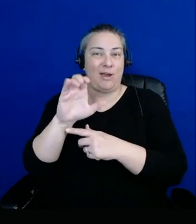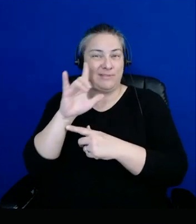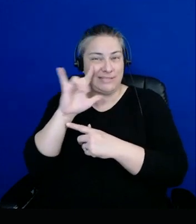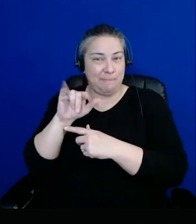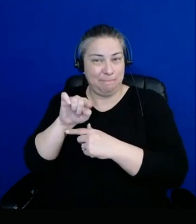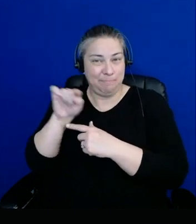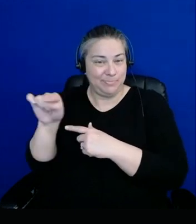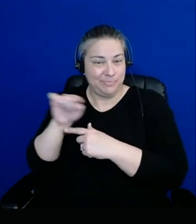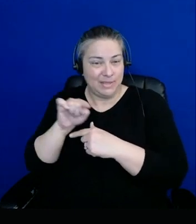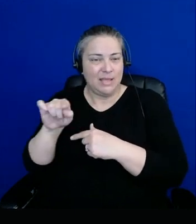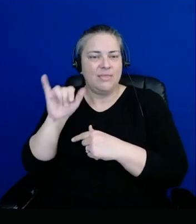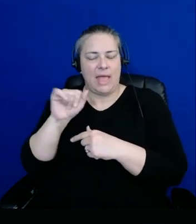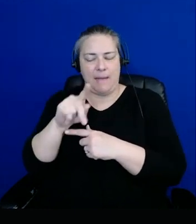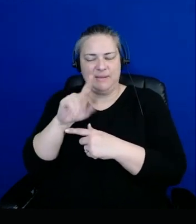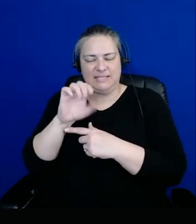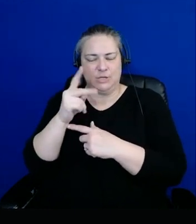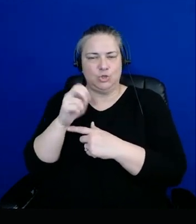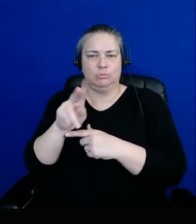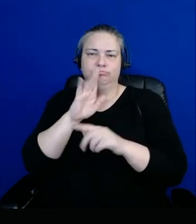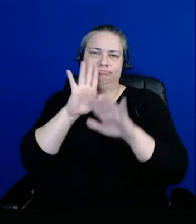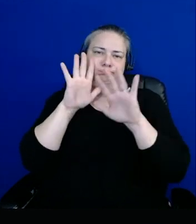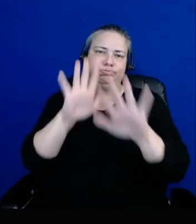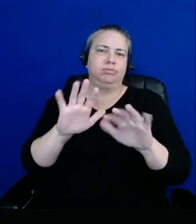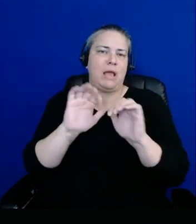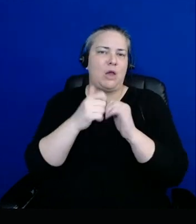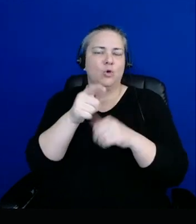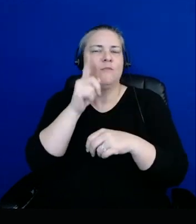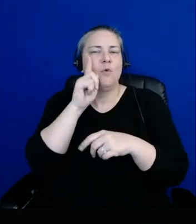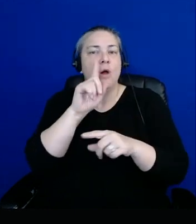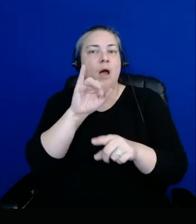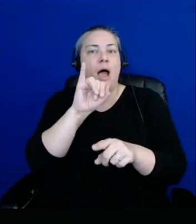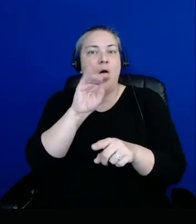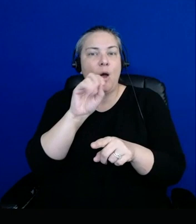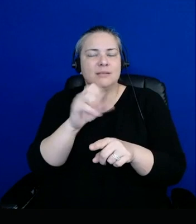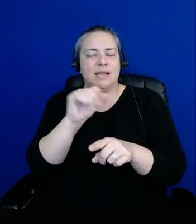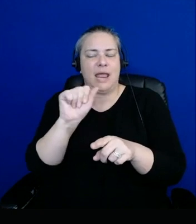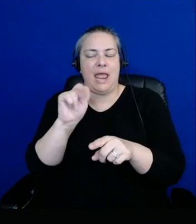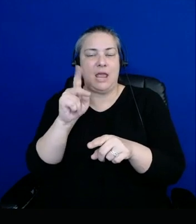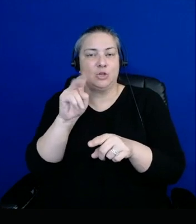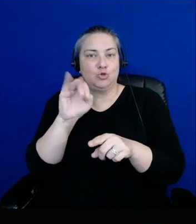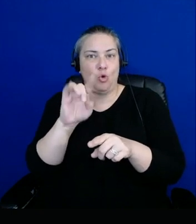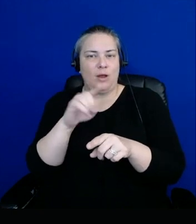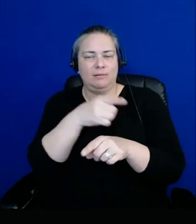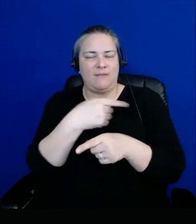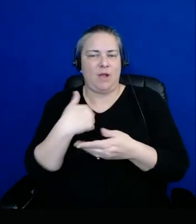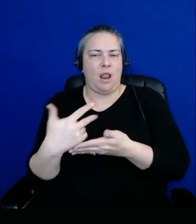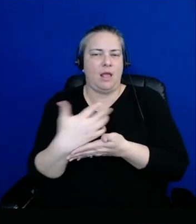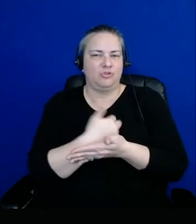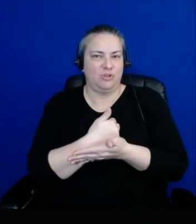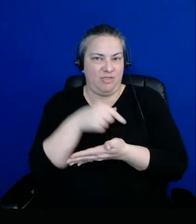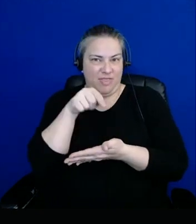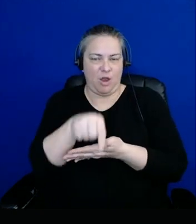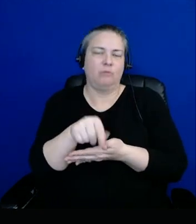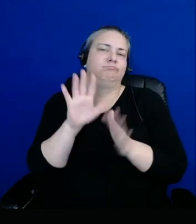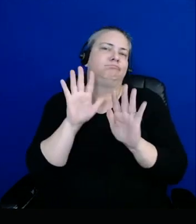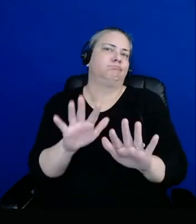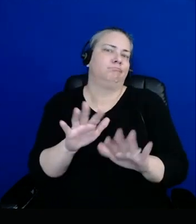a great way to access a huge breadth of iOS and Android devices, and the collection grows all the time. And again, Azure DevOps is a way to